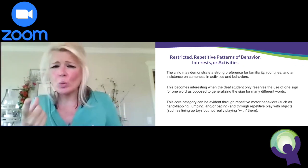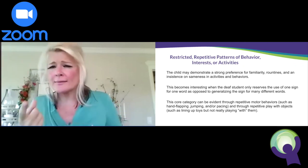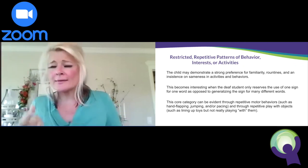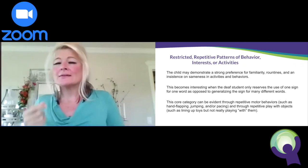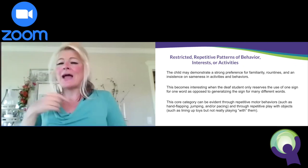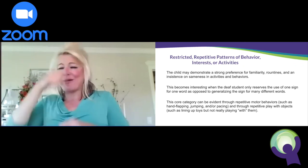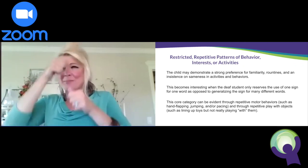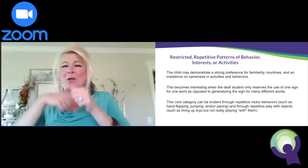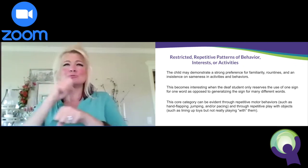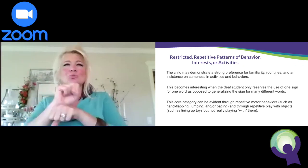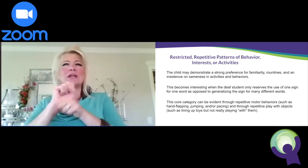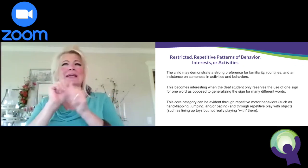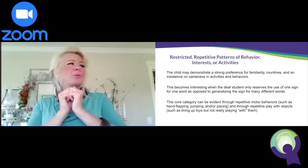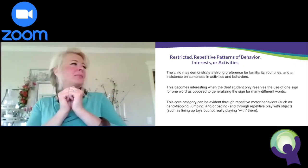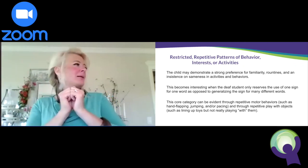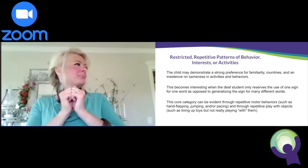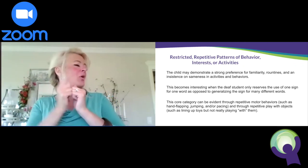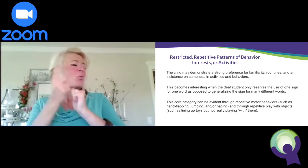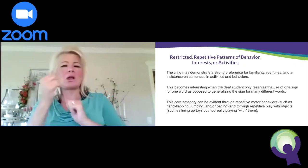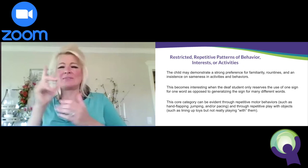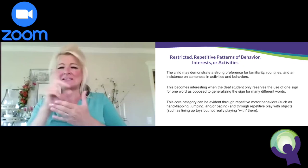You can see here in my slide here, working with